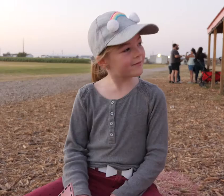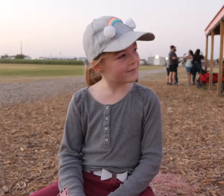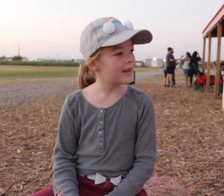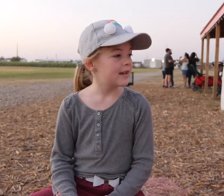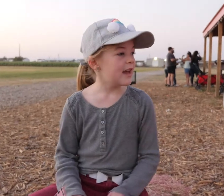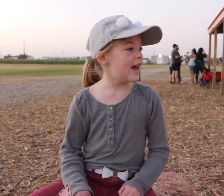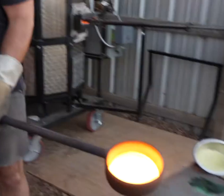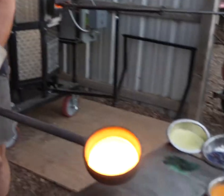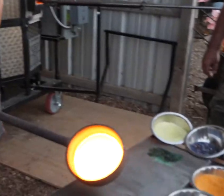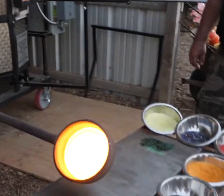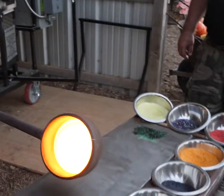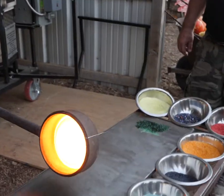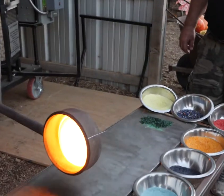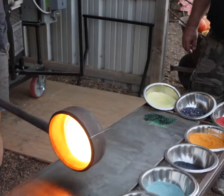2000.